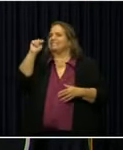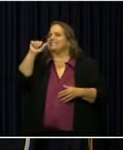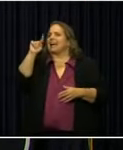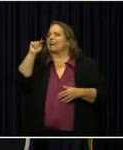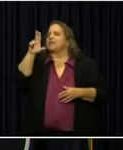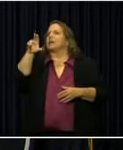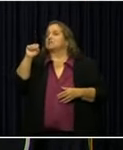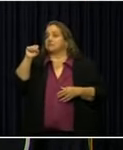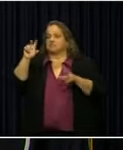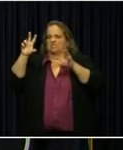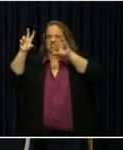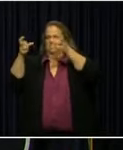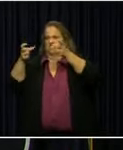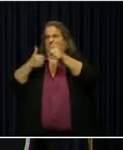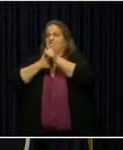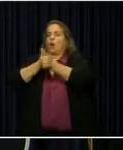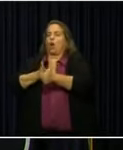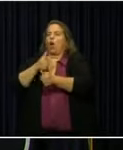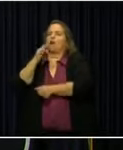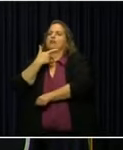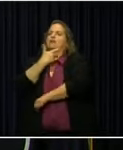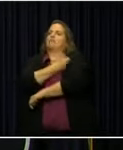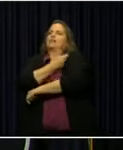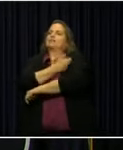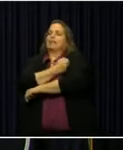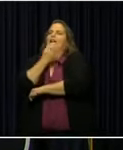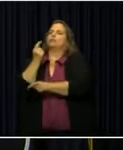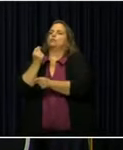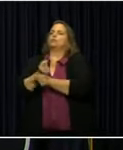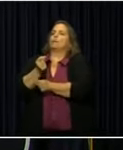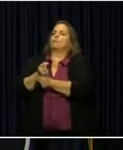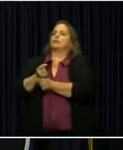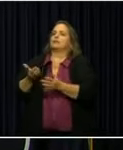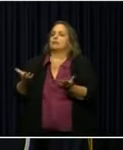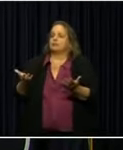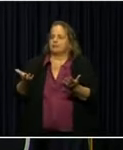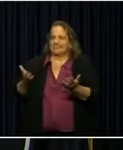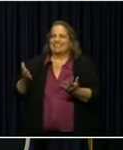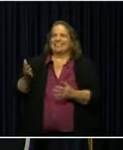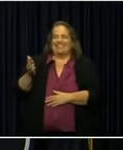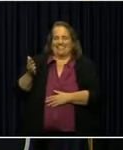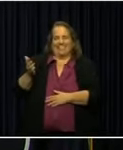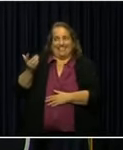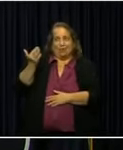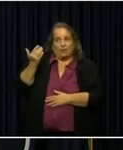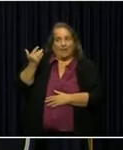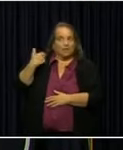WE DON'T HAVE TO GO BACK TO MORE SEVERE MEASURES. AND WE THINK FOLLOWING THESE